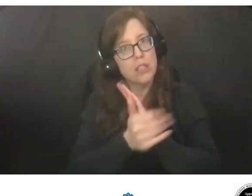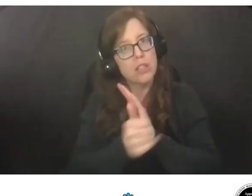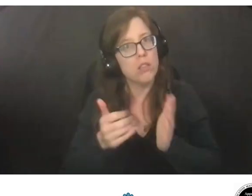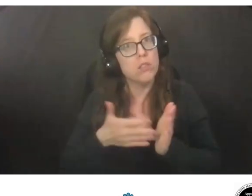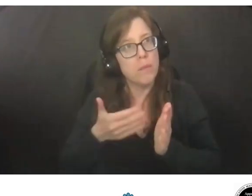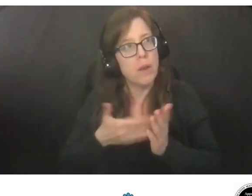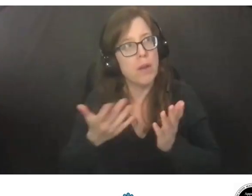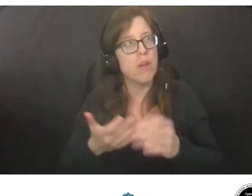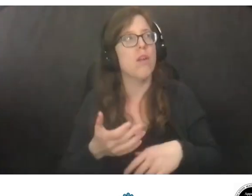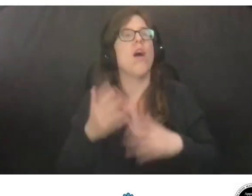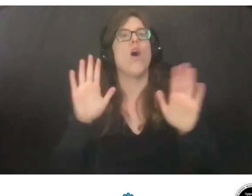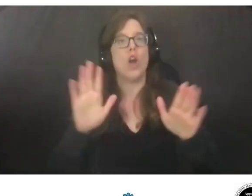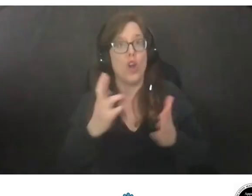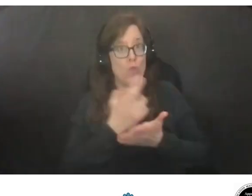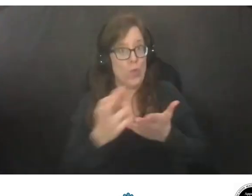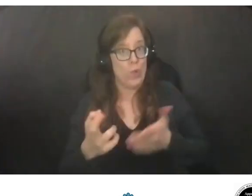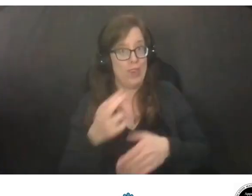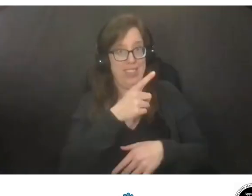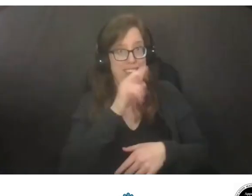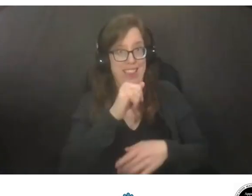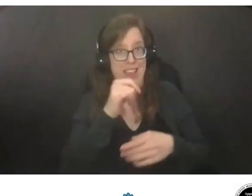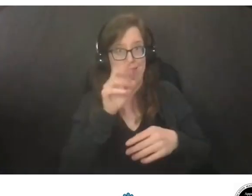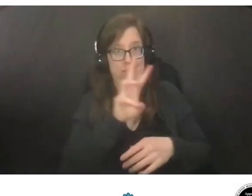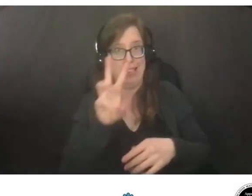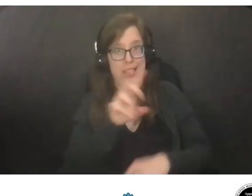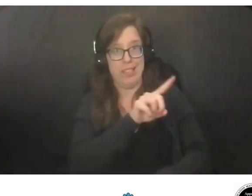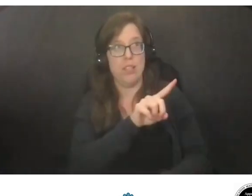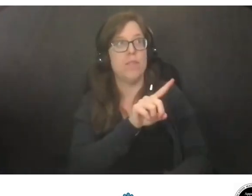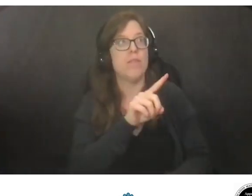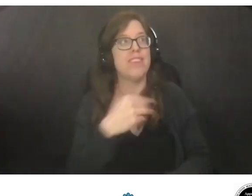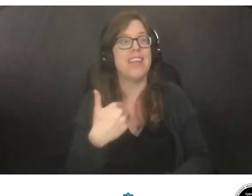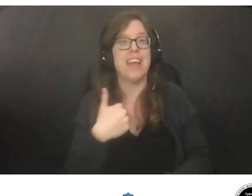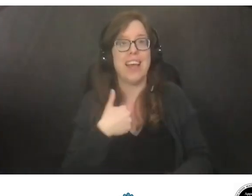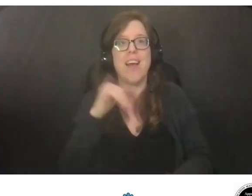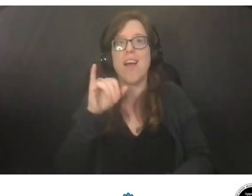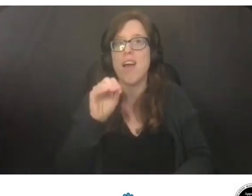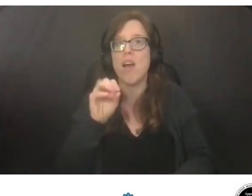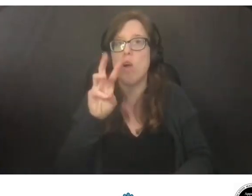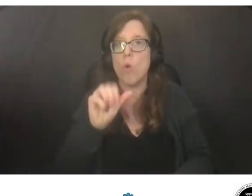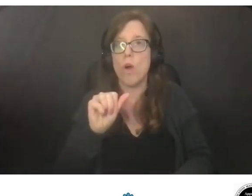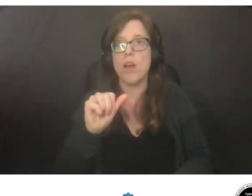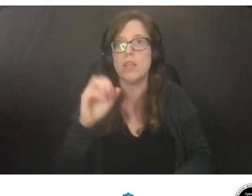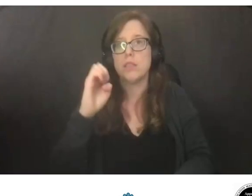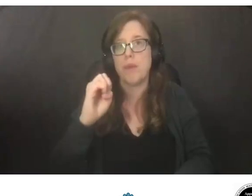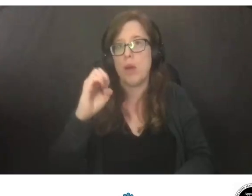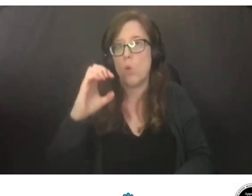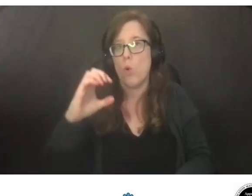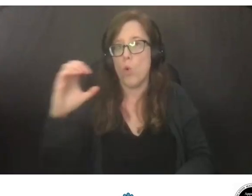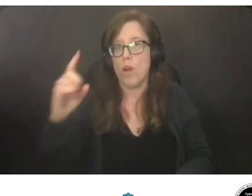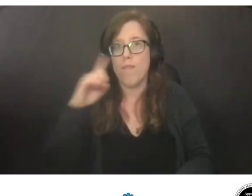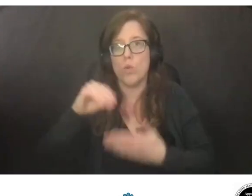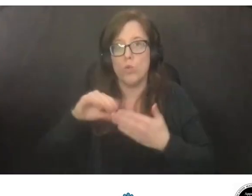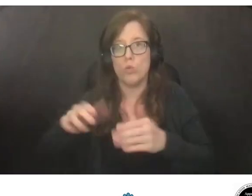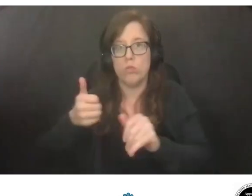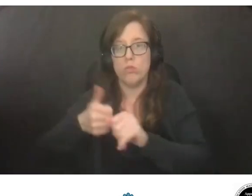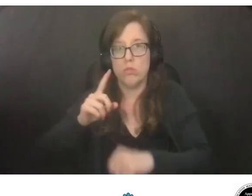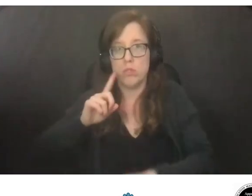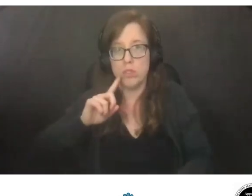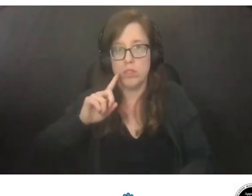Okay, the resources that I have in your links. I have the Iowa Expanded Core Curriculum for Students who are Deaf and Hard of Hearing